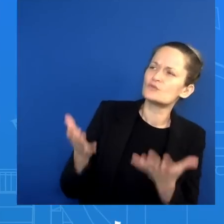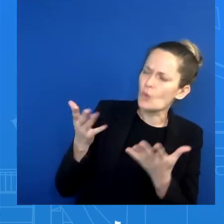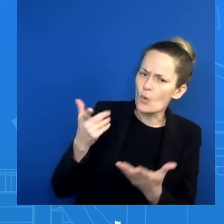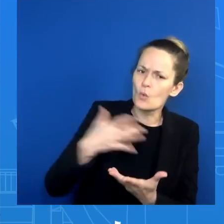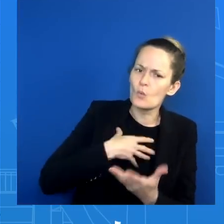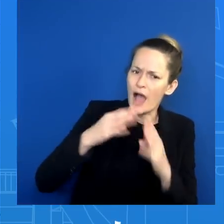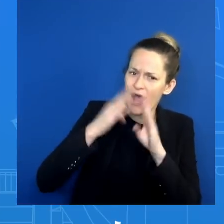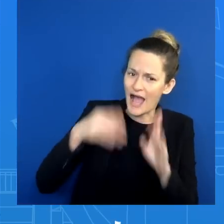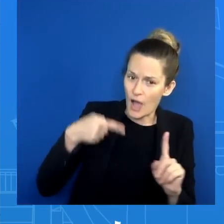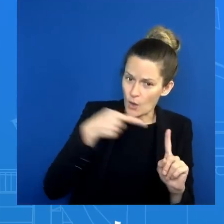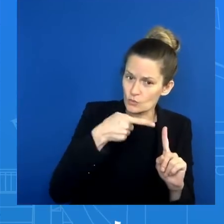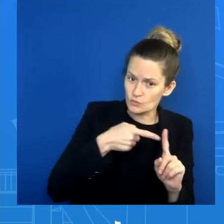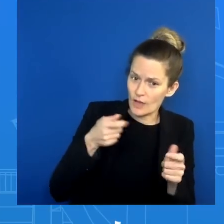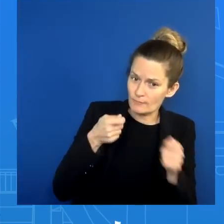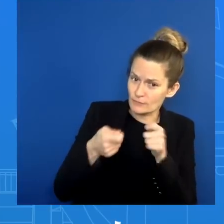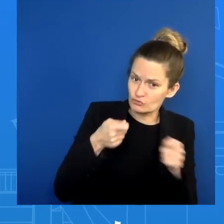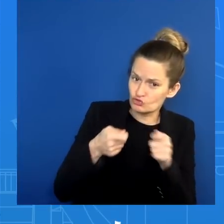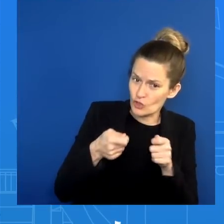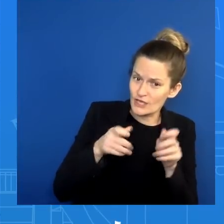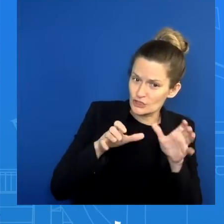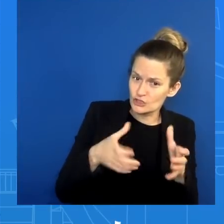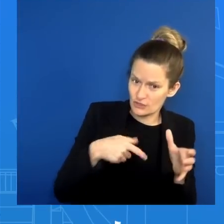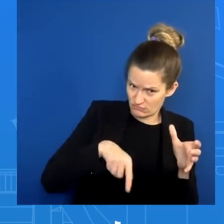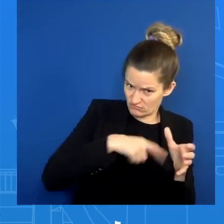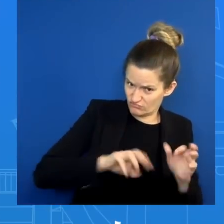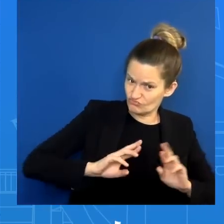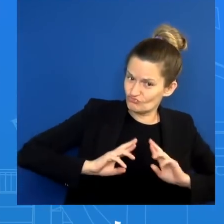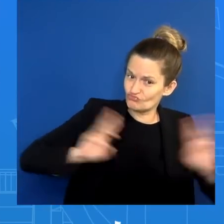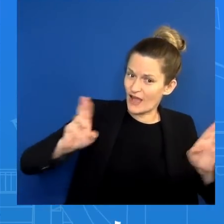The ambassador yesterday. She talked about this specifically because she was asked